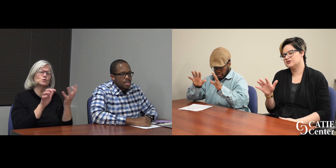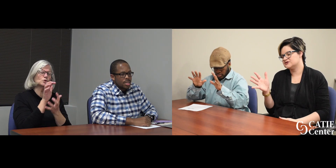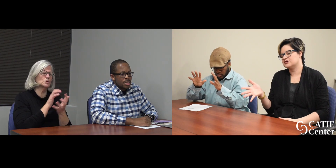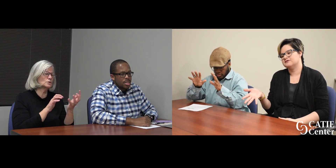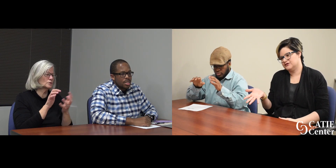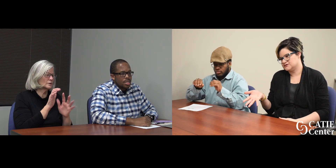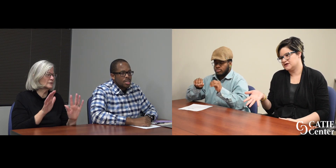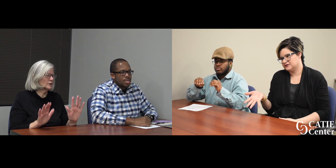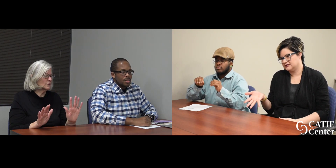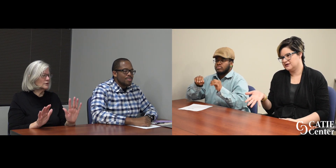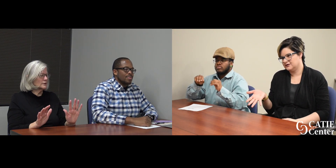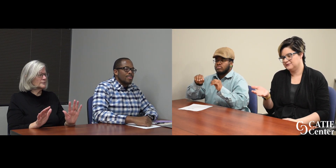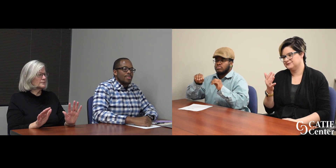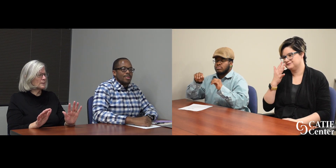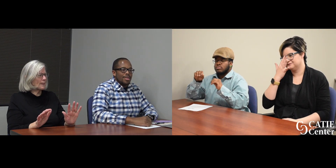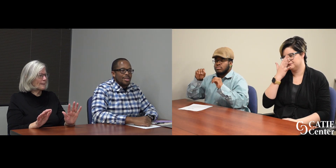The numbers are confusing and,